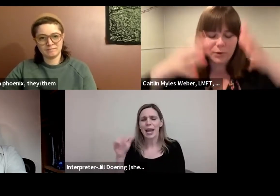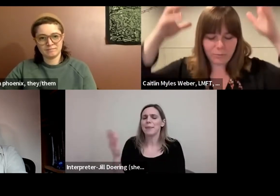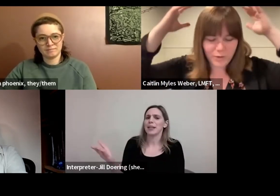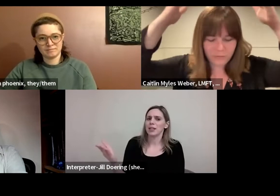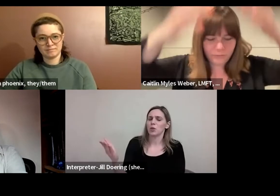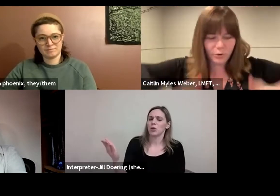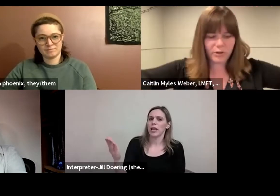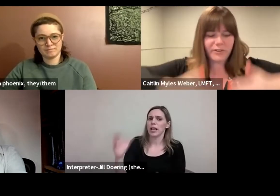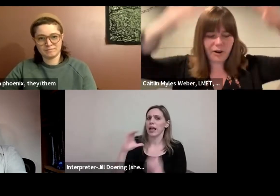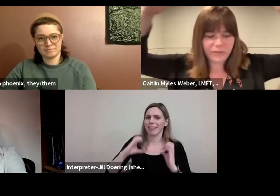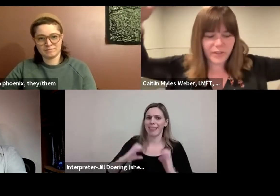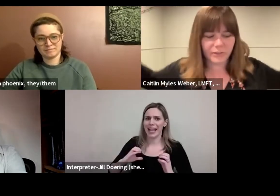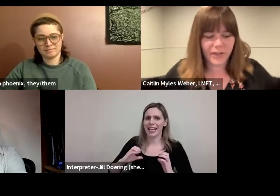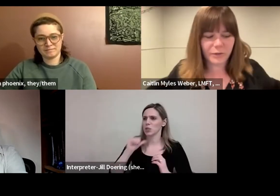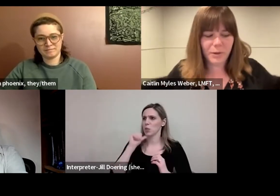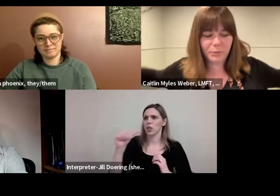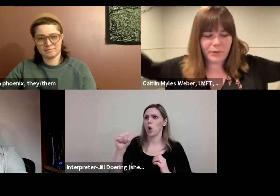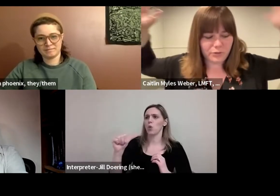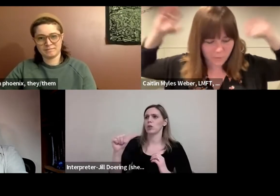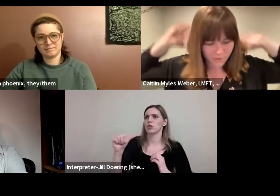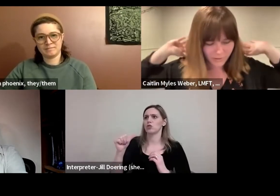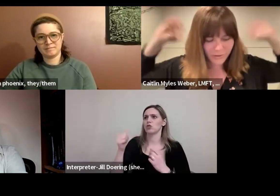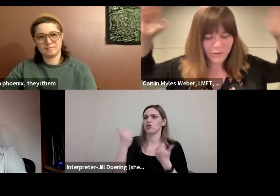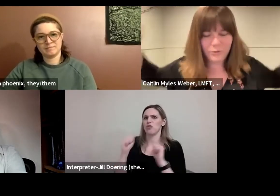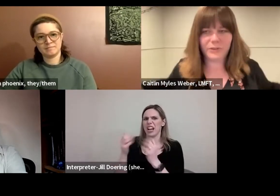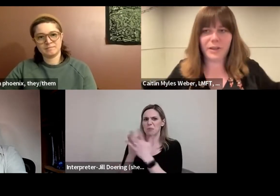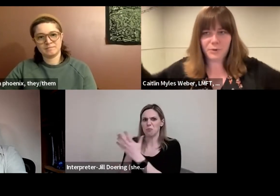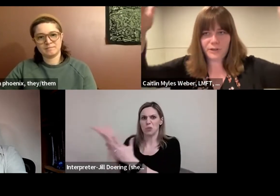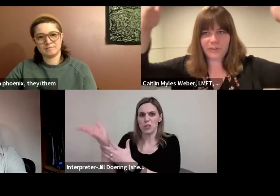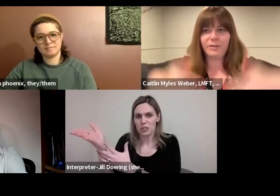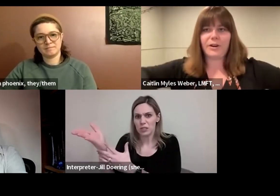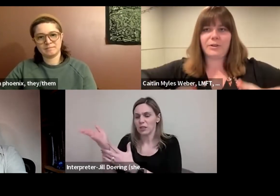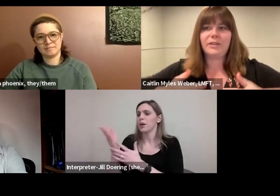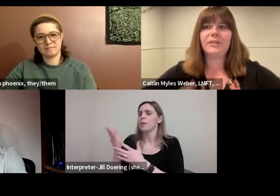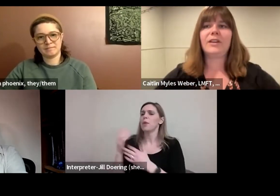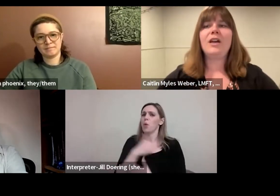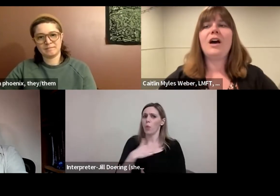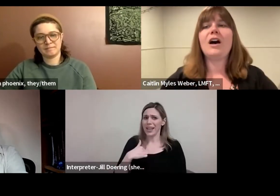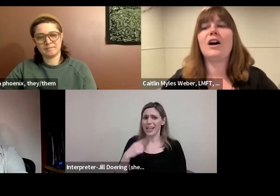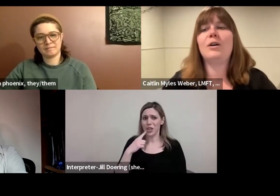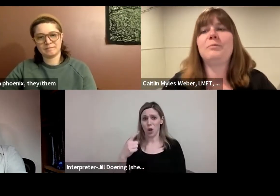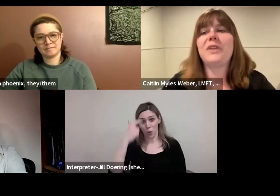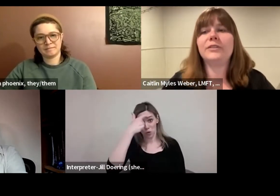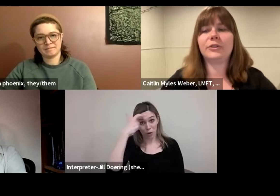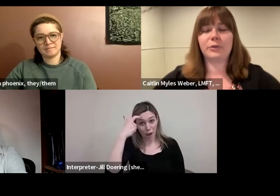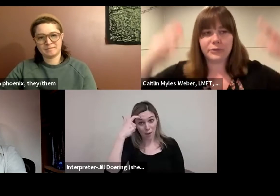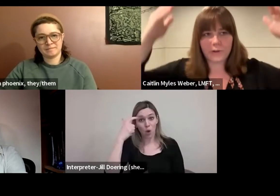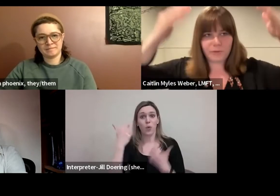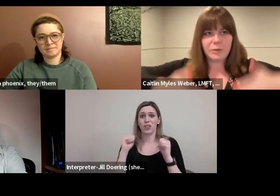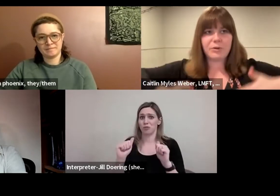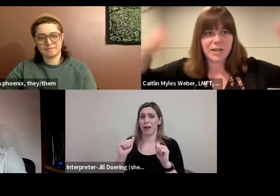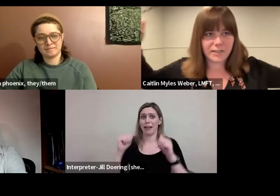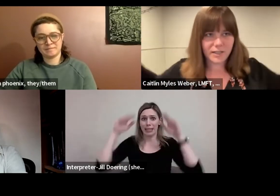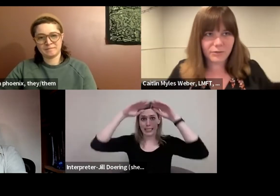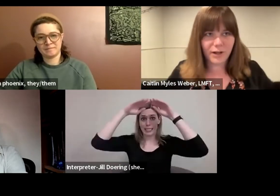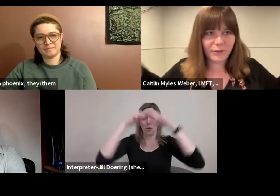But we fortify ourselves as people with trauma, with like bricks all around us. And so those are really protective, right?